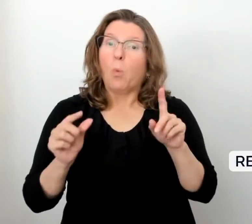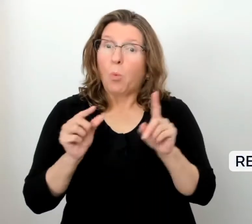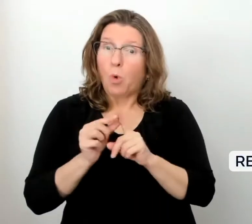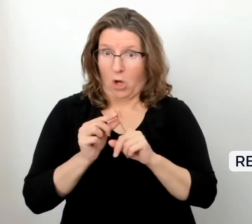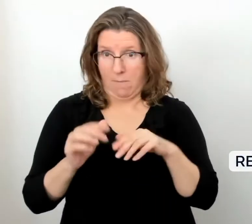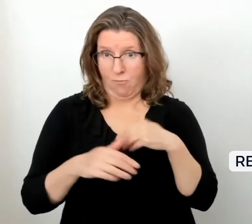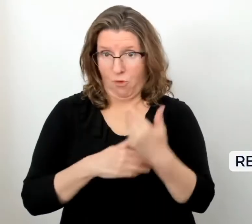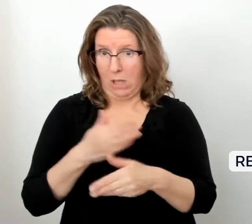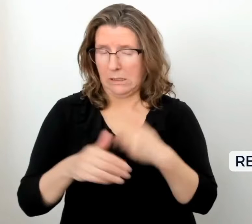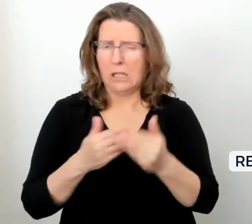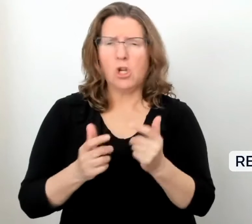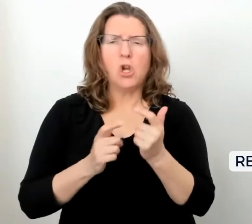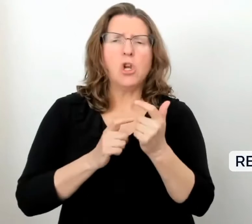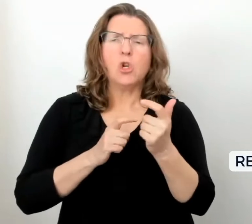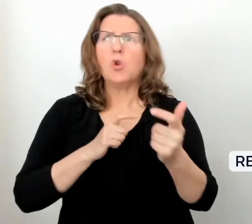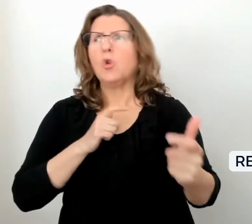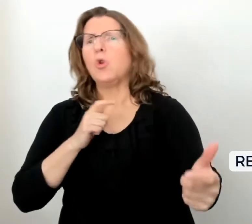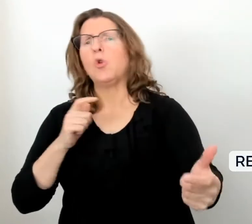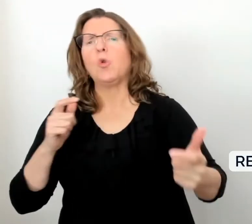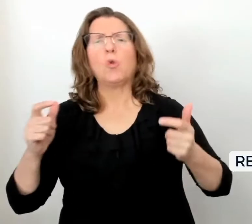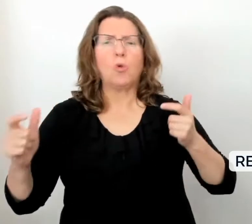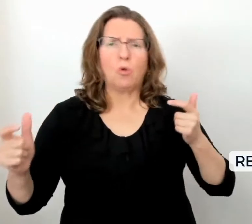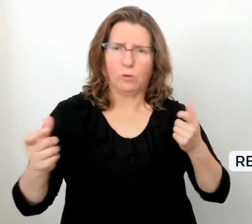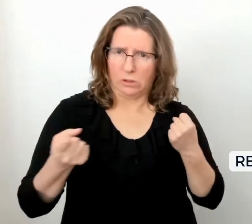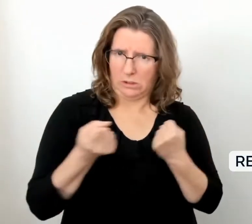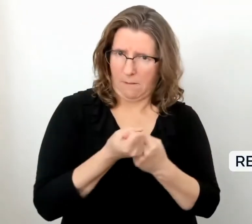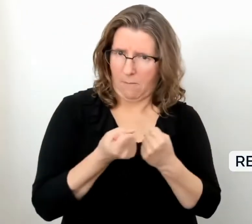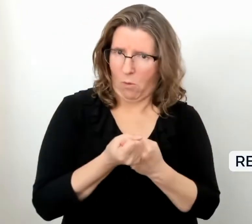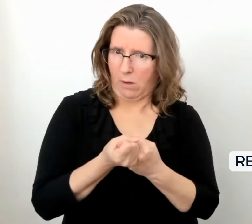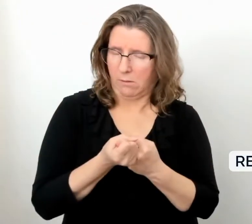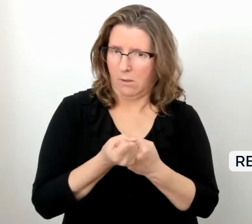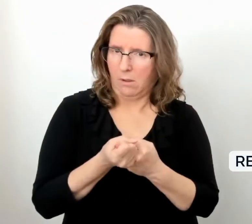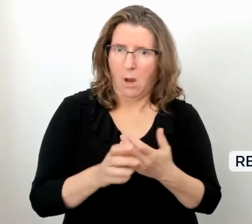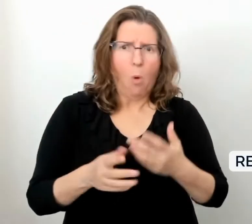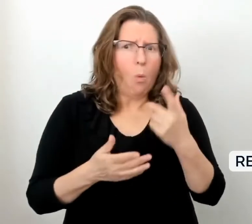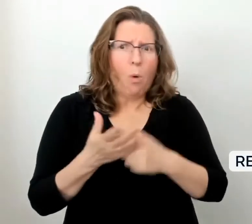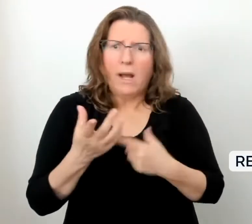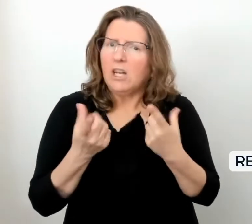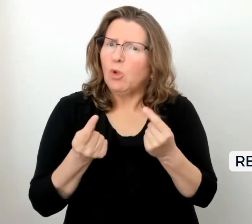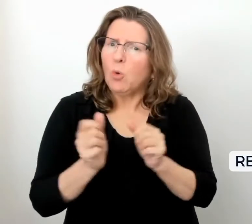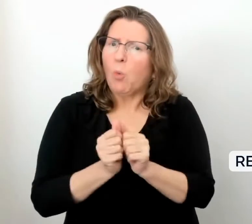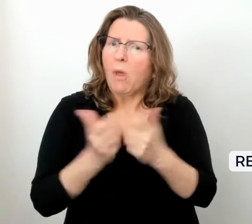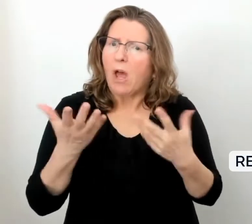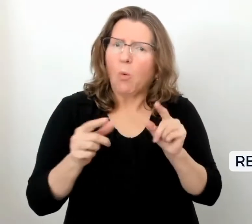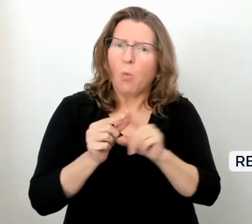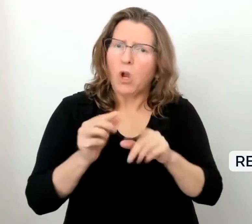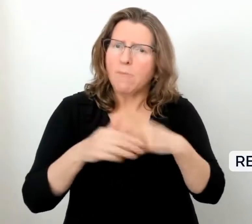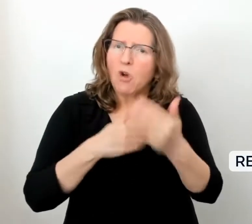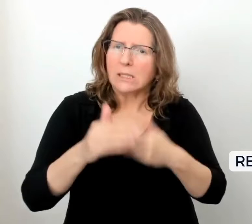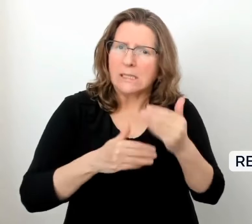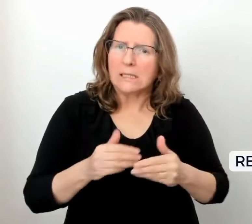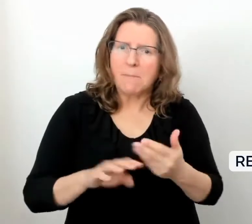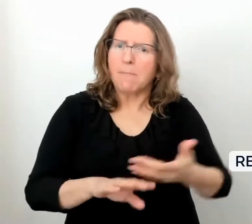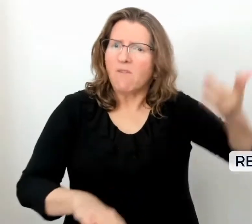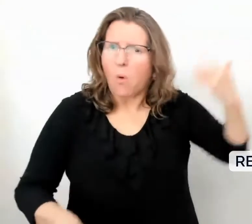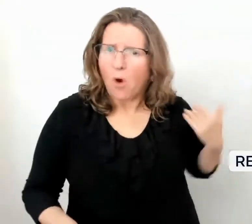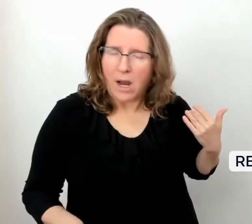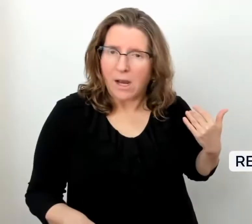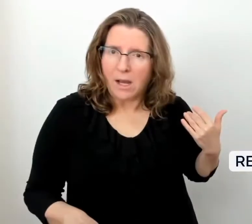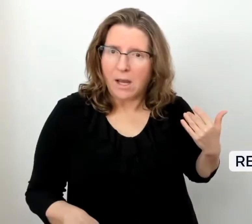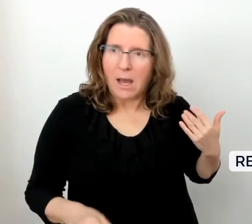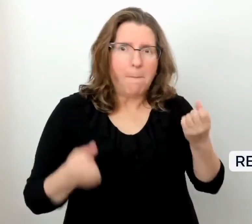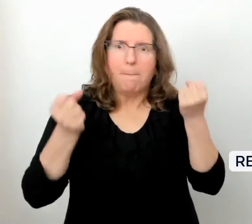Word processing programs are fantastic tool. What did we do in the dark ages before word processing?